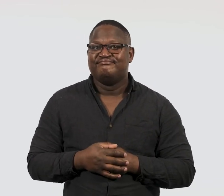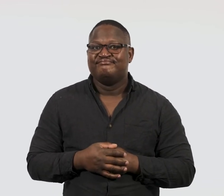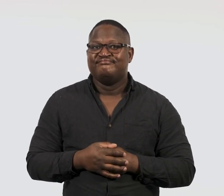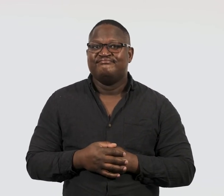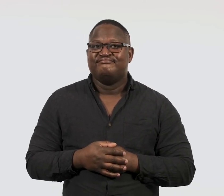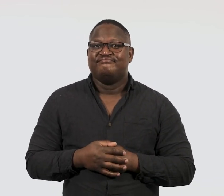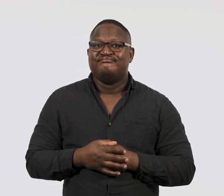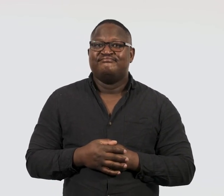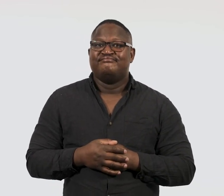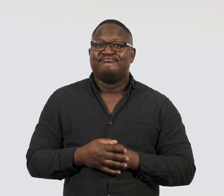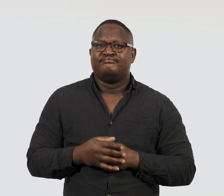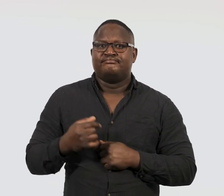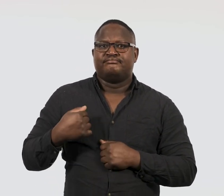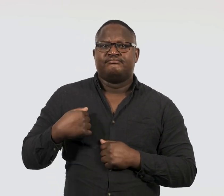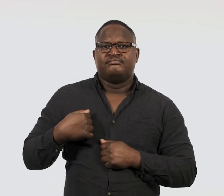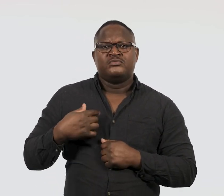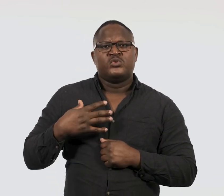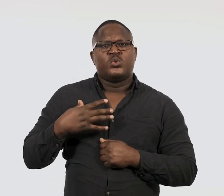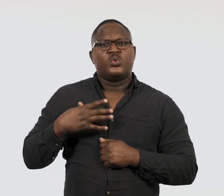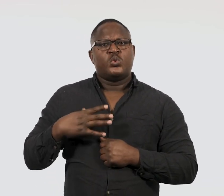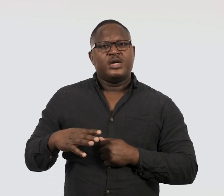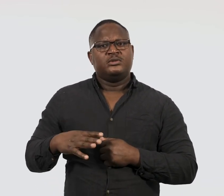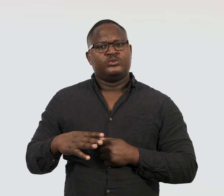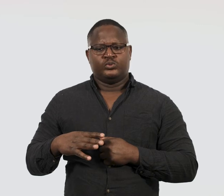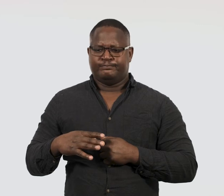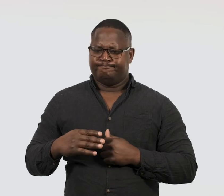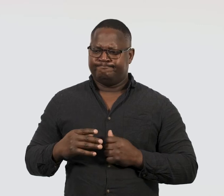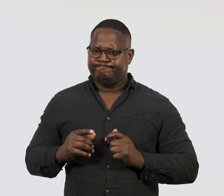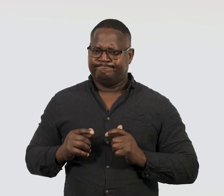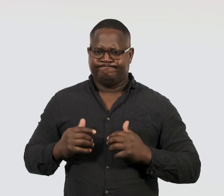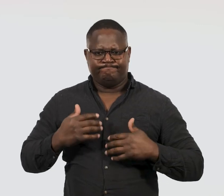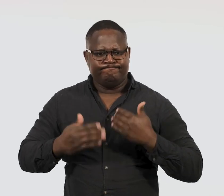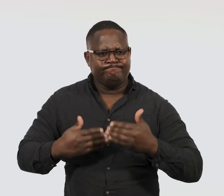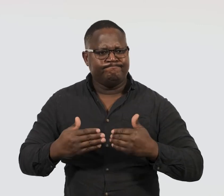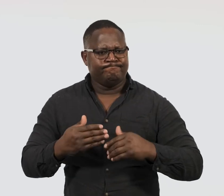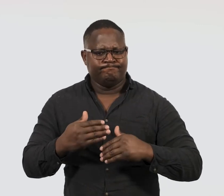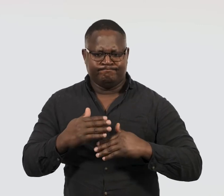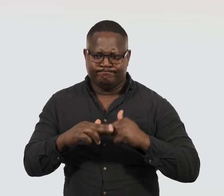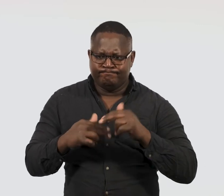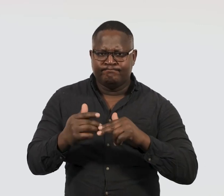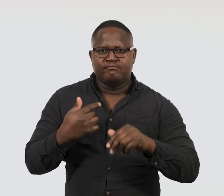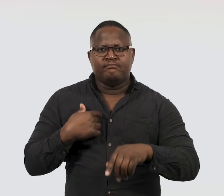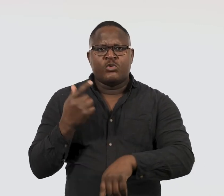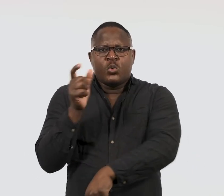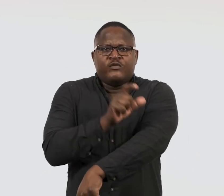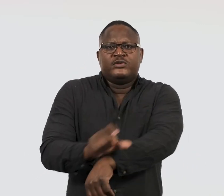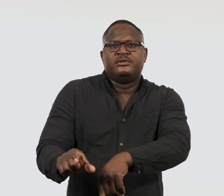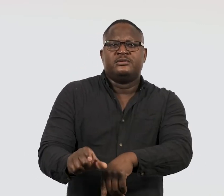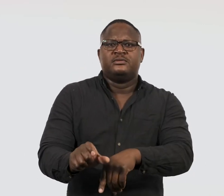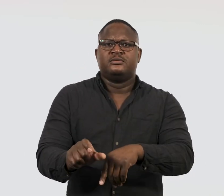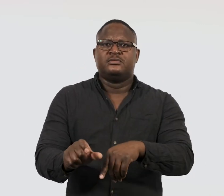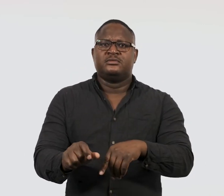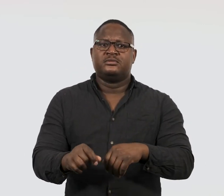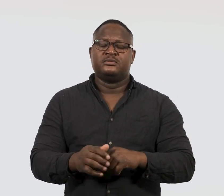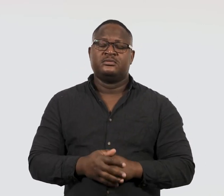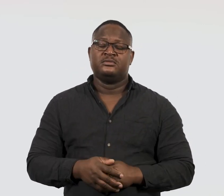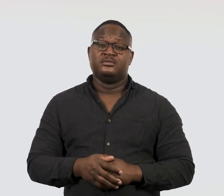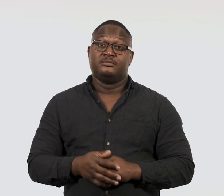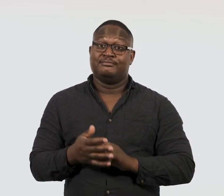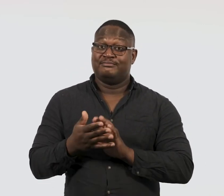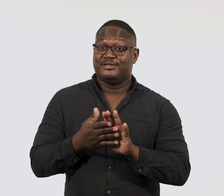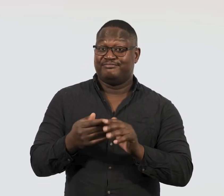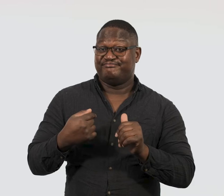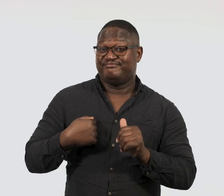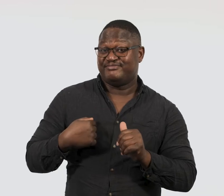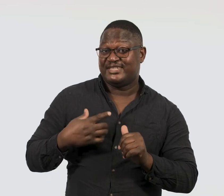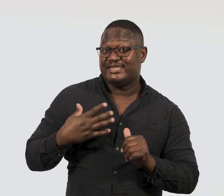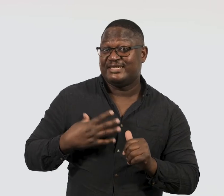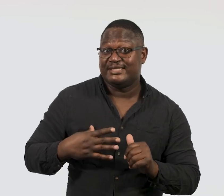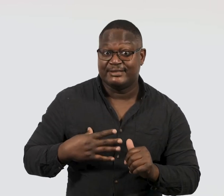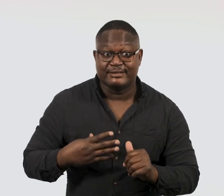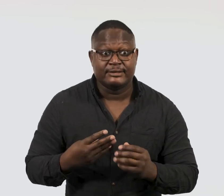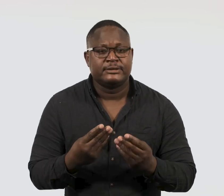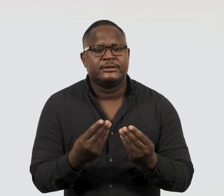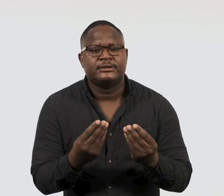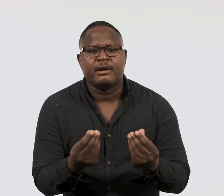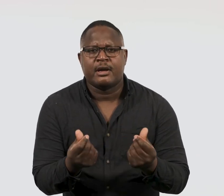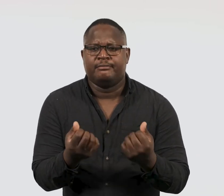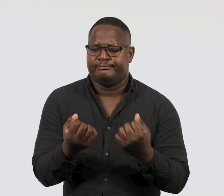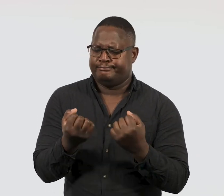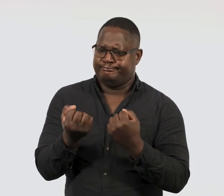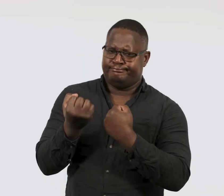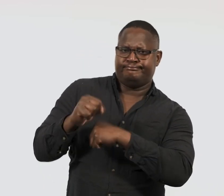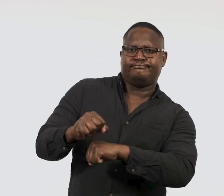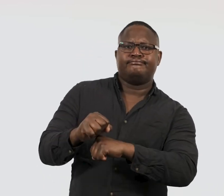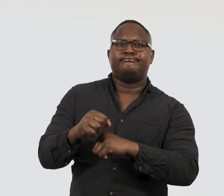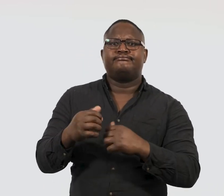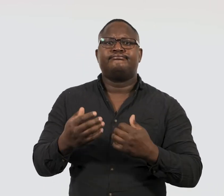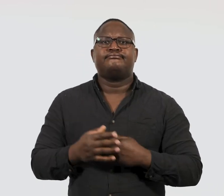This space is usually reserved for royalty, and if I want to take it over, I’ve got to build up my confidence,